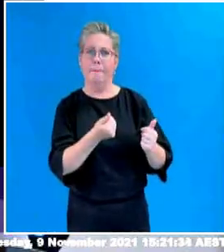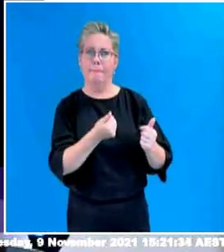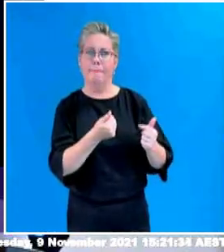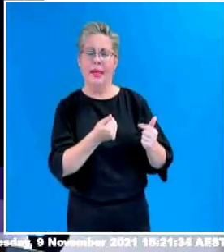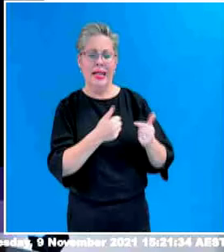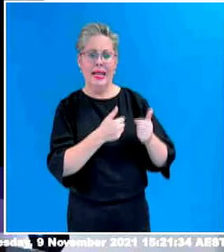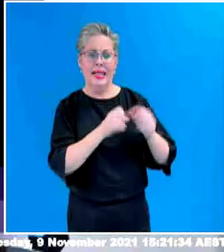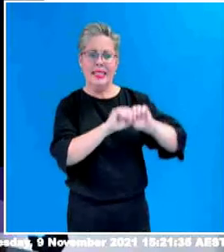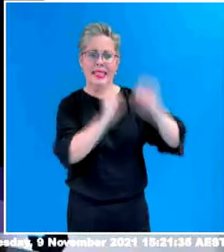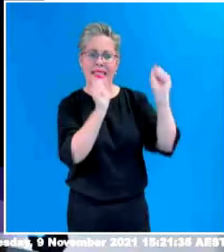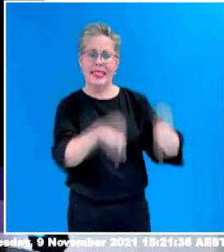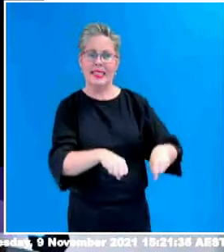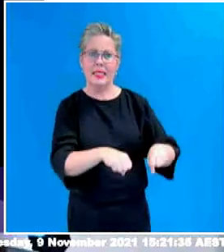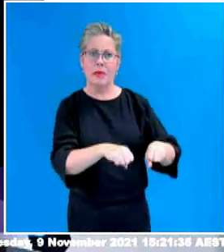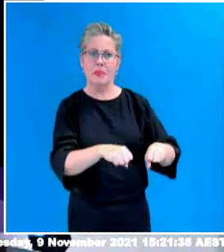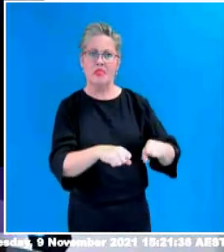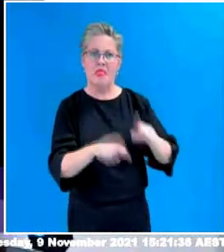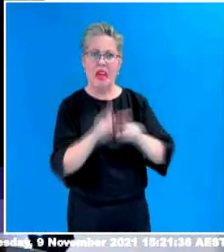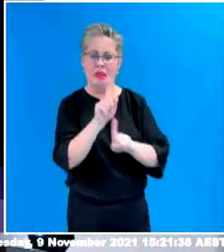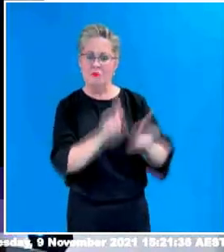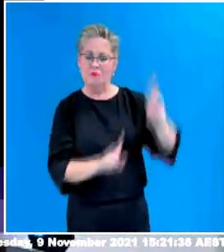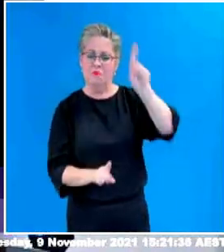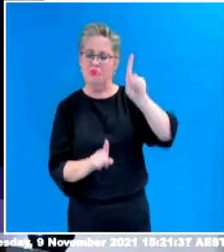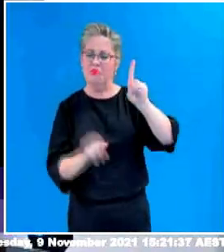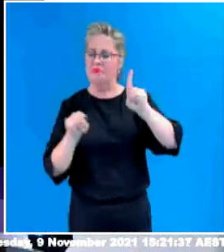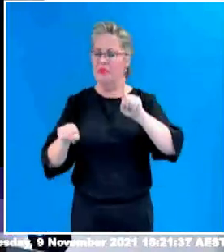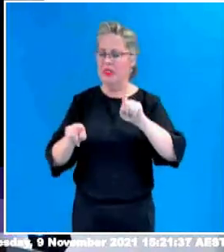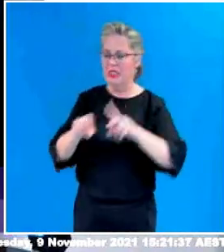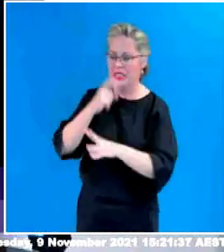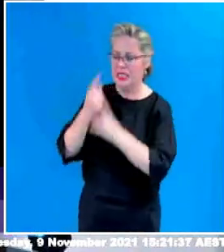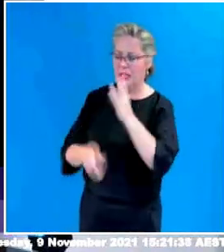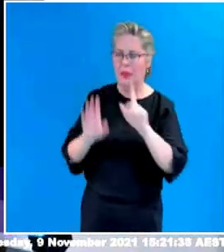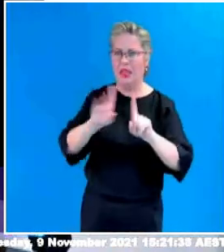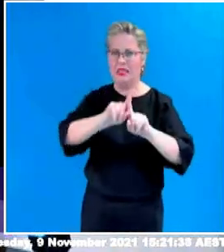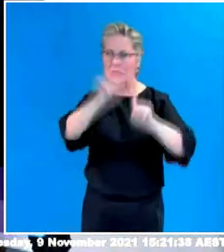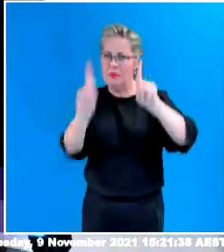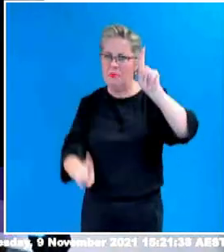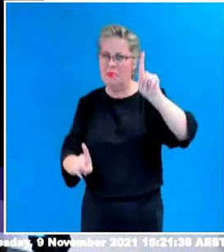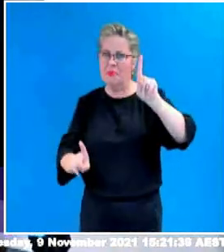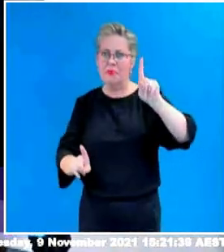treating people the same or treating people differently to achieve the same